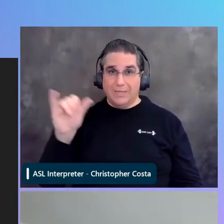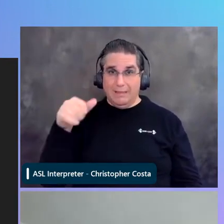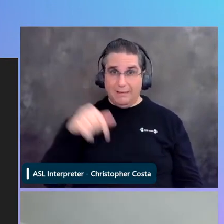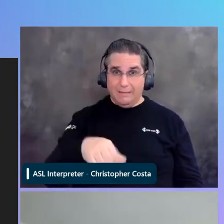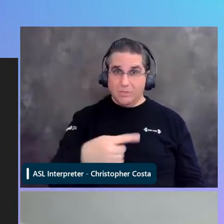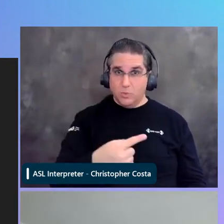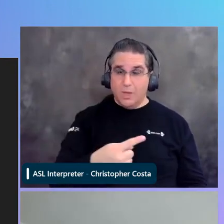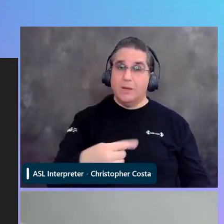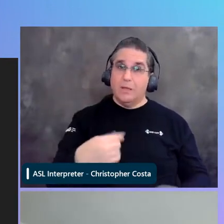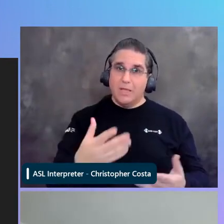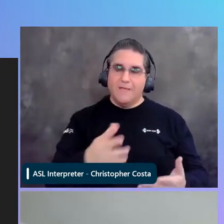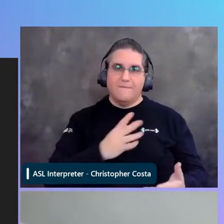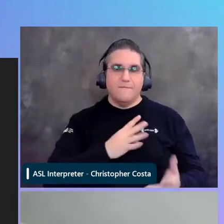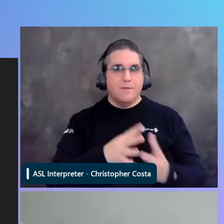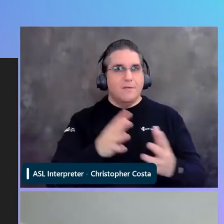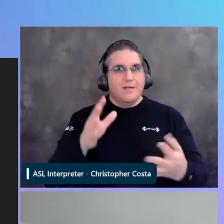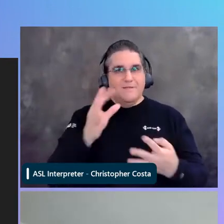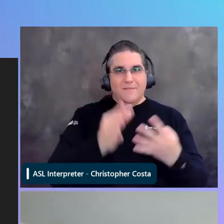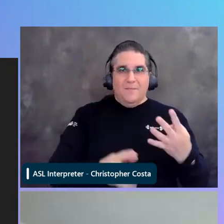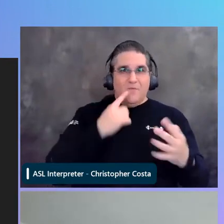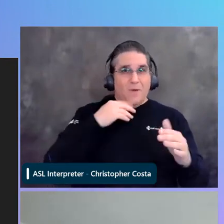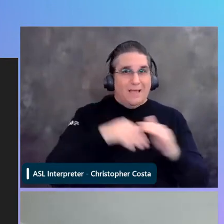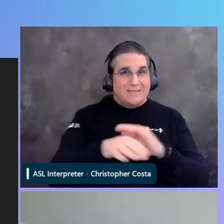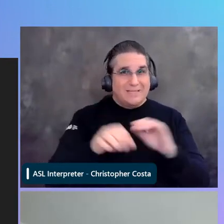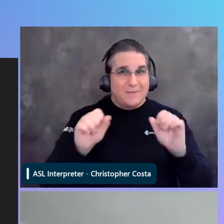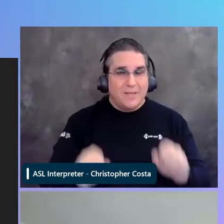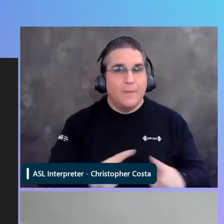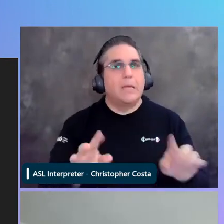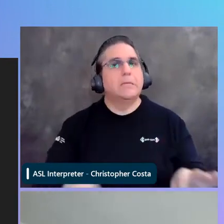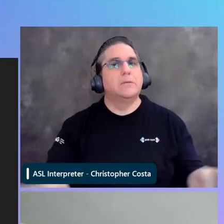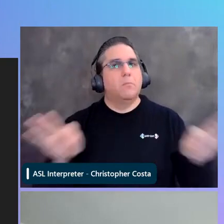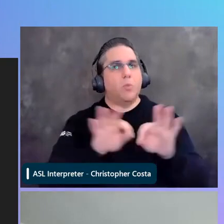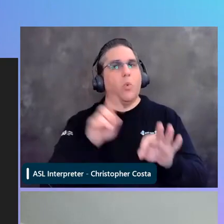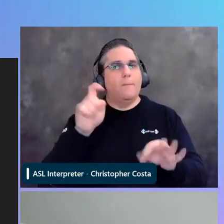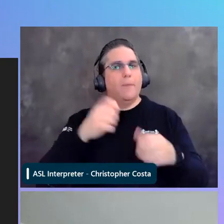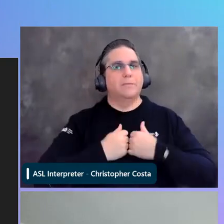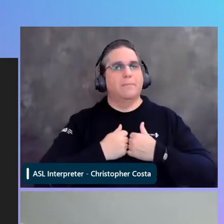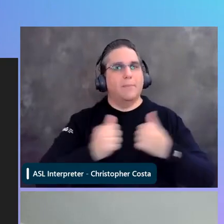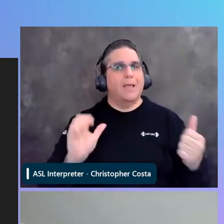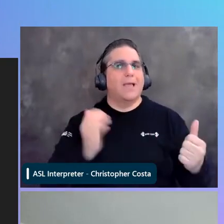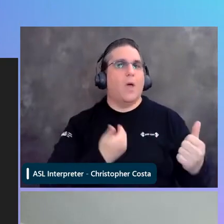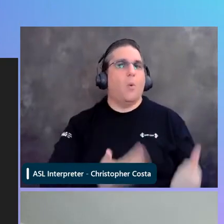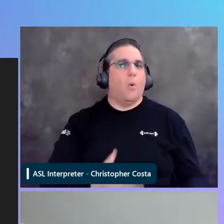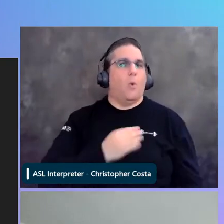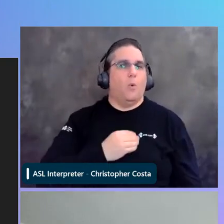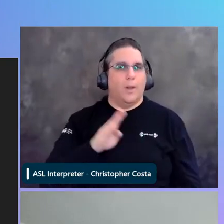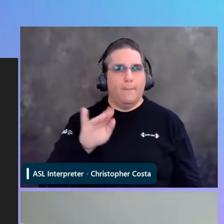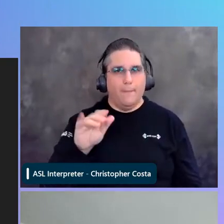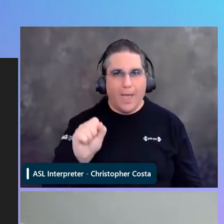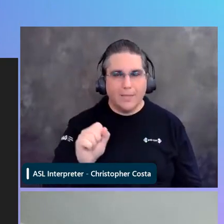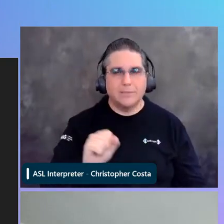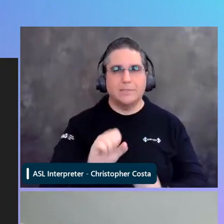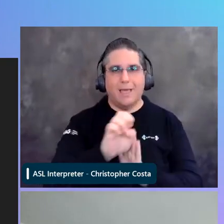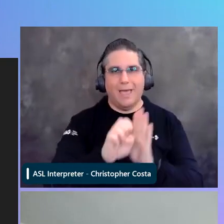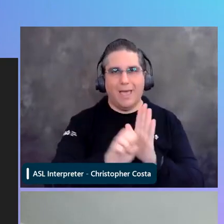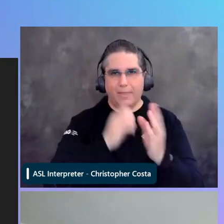essential to address biases, ethical considerations, and the